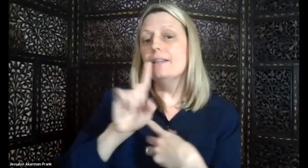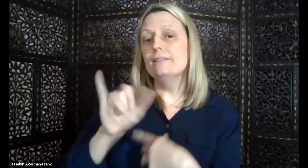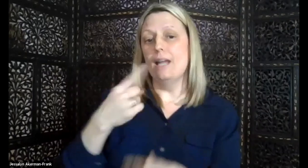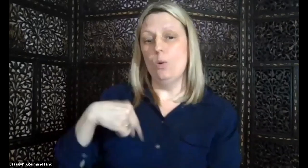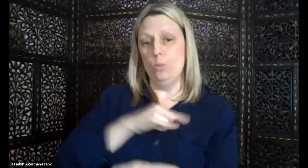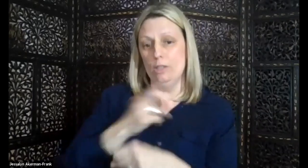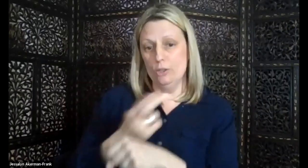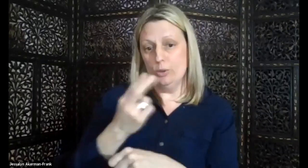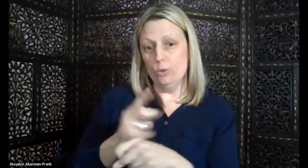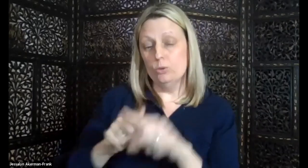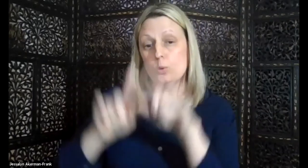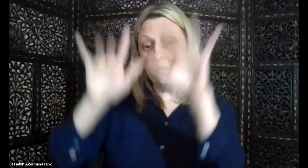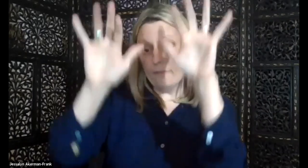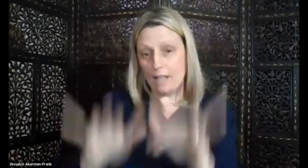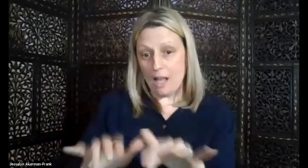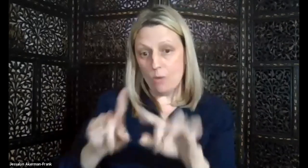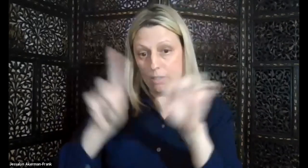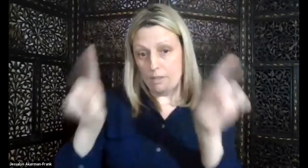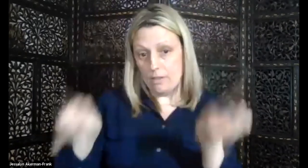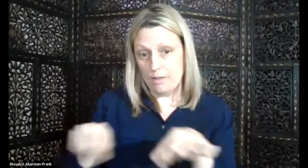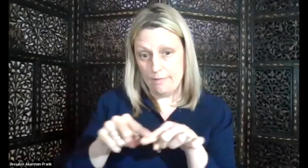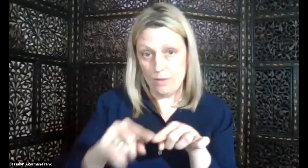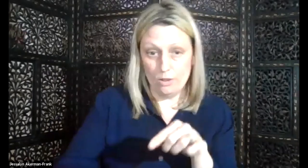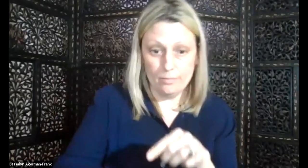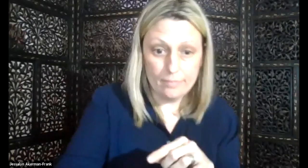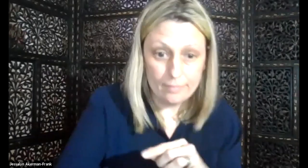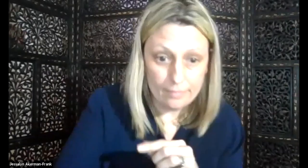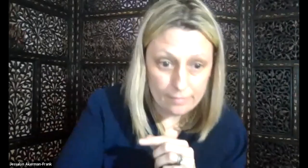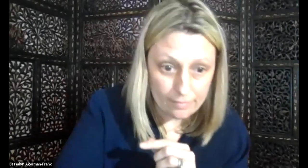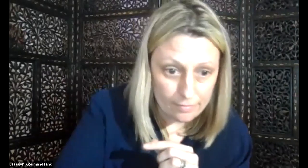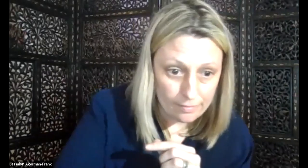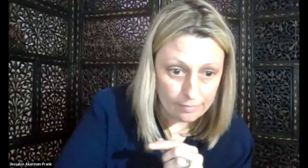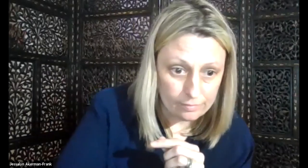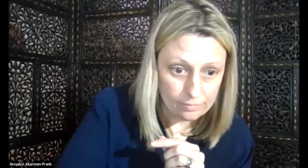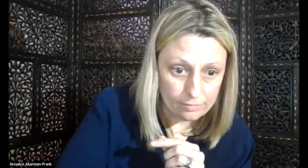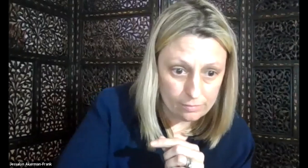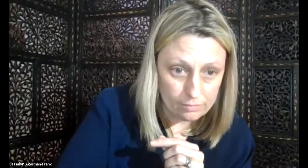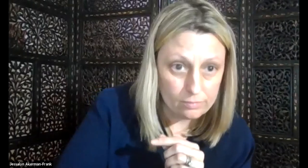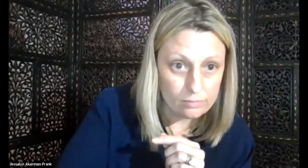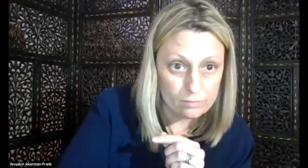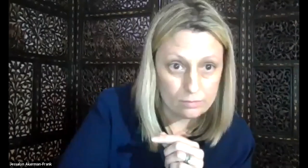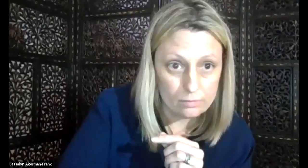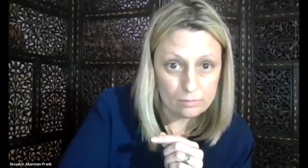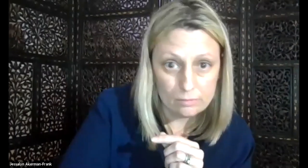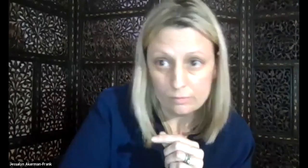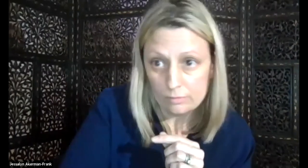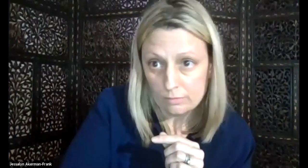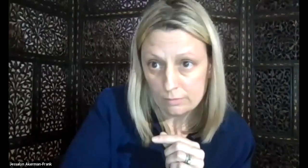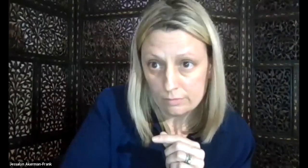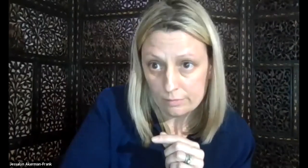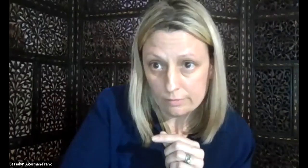census. We wanted to show you and we'll share what the website is